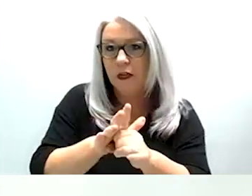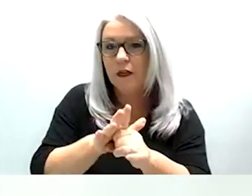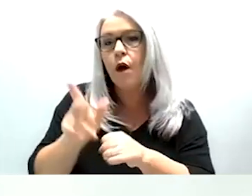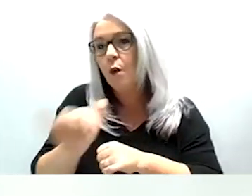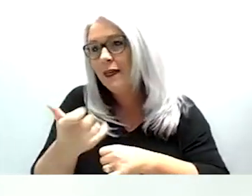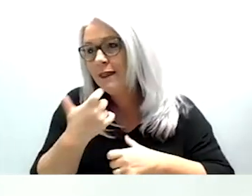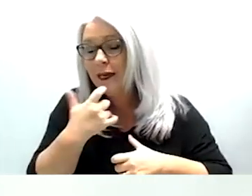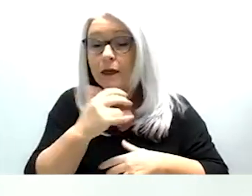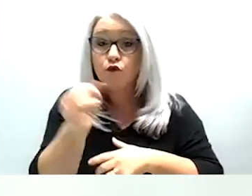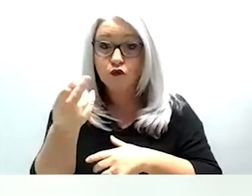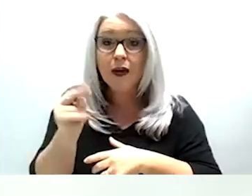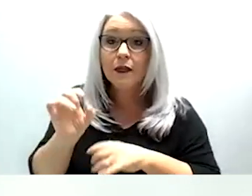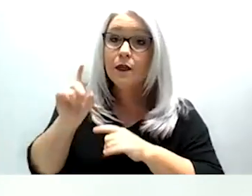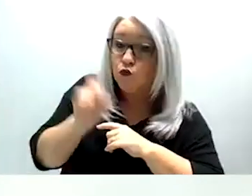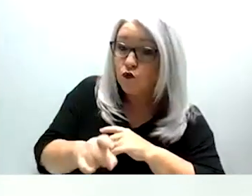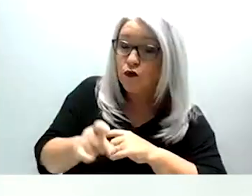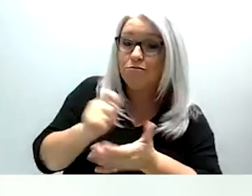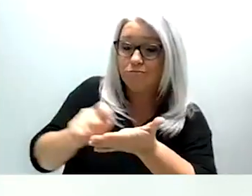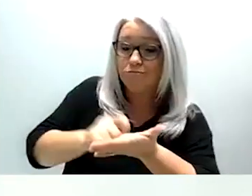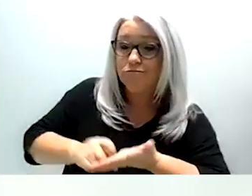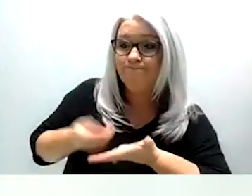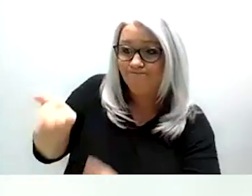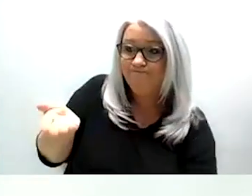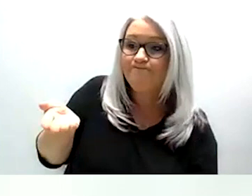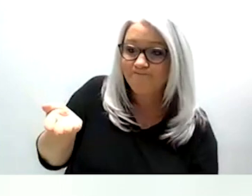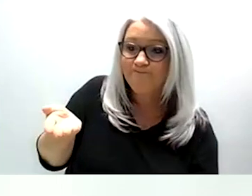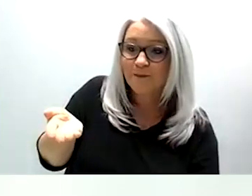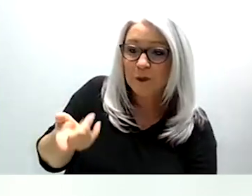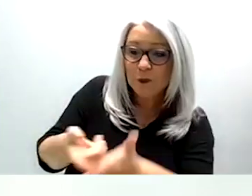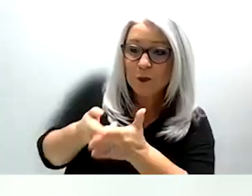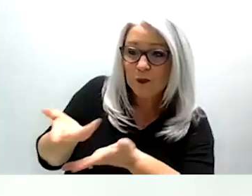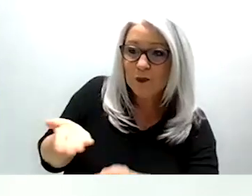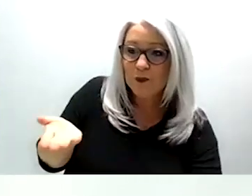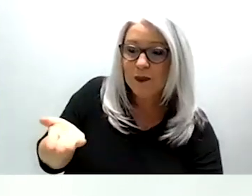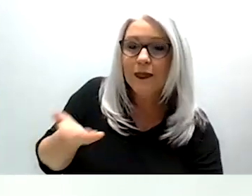Johnny should make that request in writing. And he maybe asked to provide medical documentation